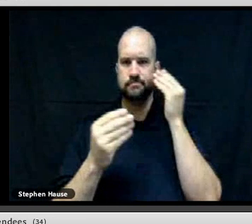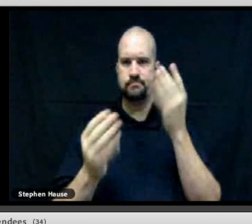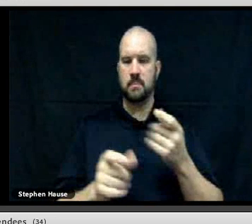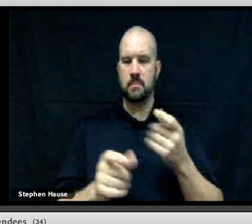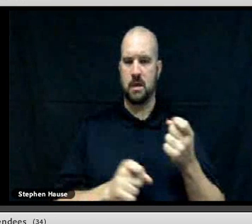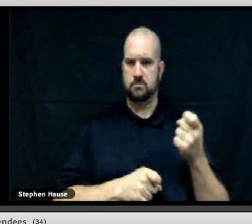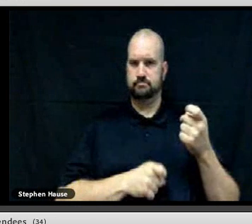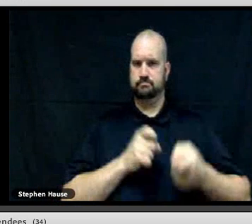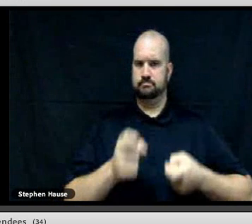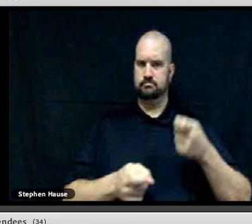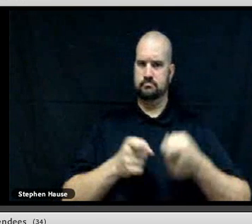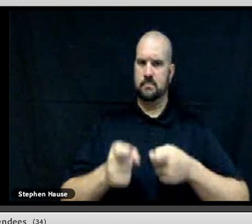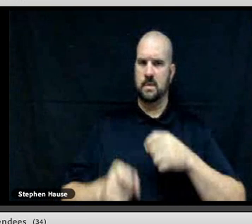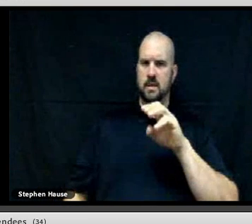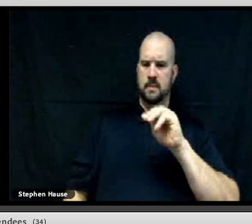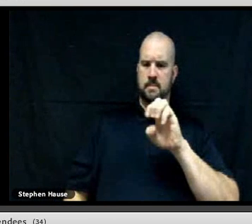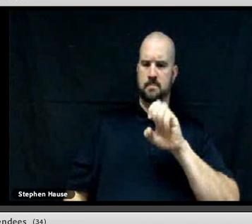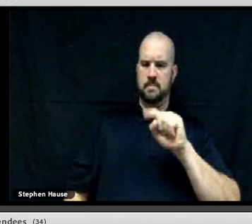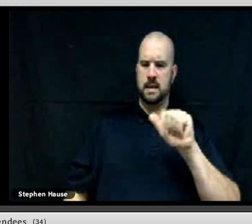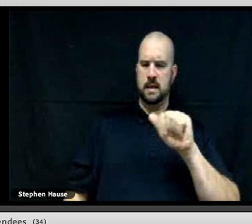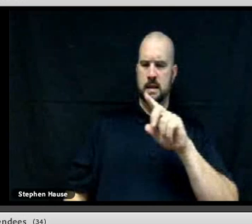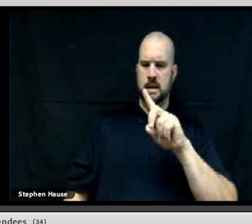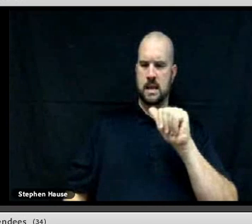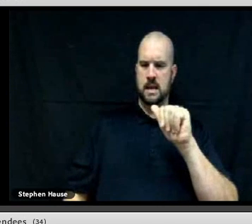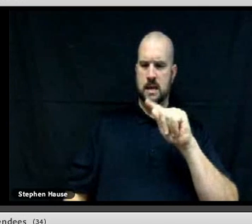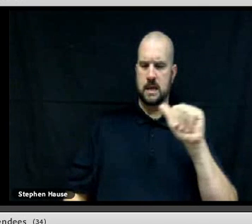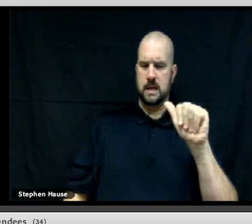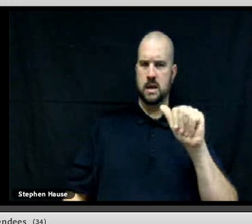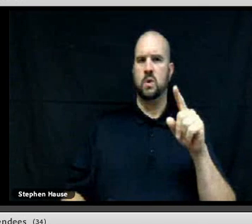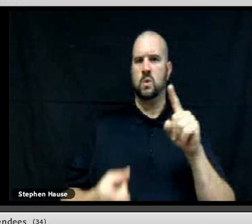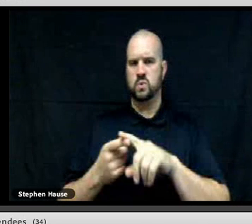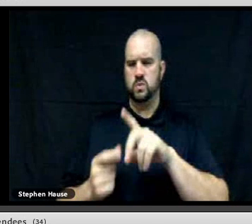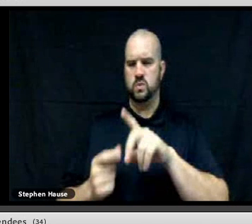Um, some initial things that you need to take into consideration,